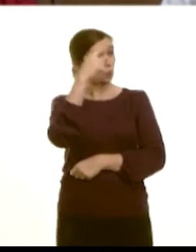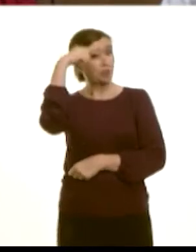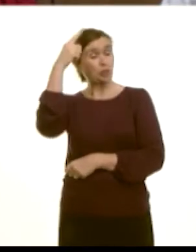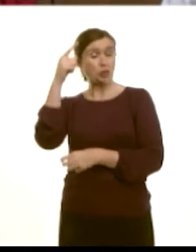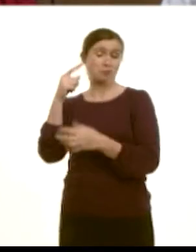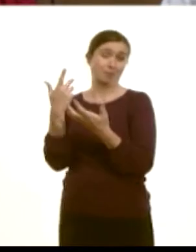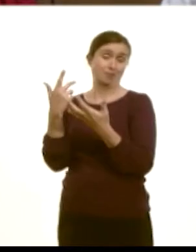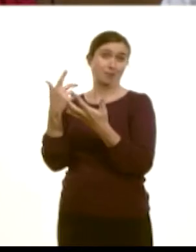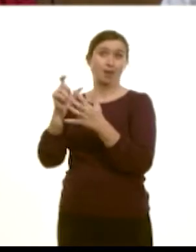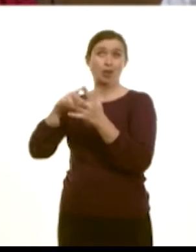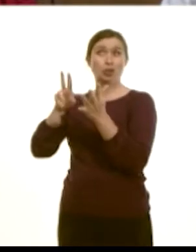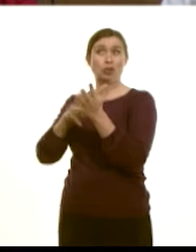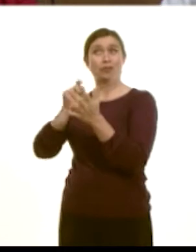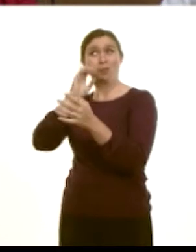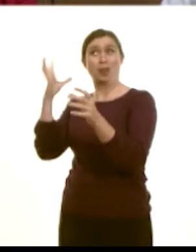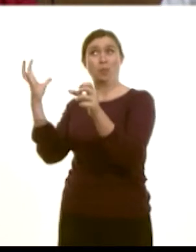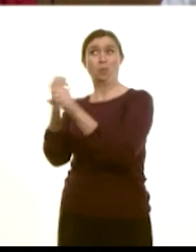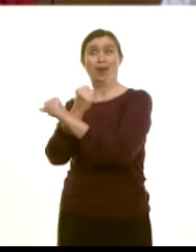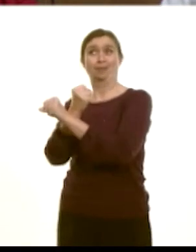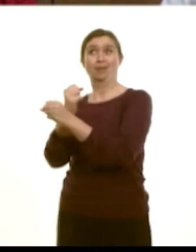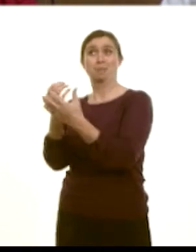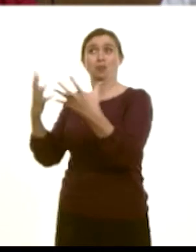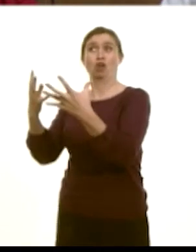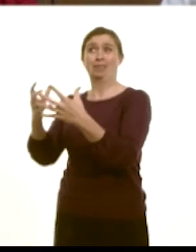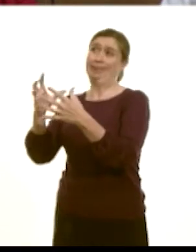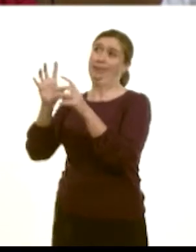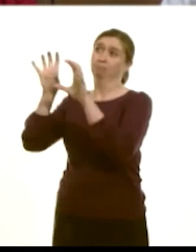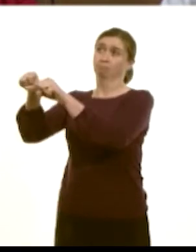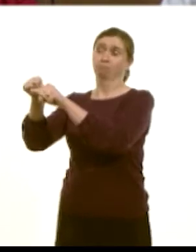It is an assumptionó. I do not know whether that was a yawn or a roar of approval from the leader of the opposition; it sounded like a bit of both.